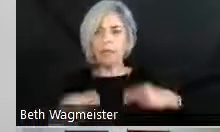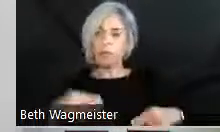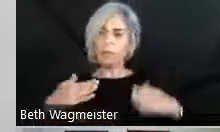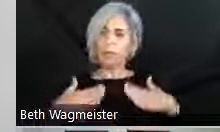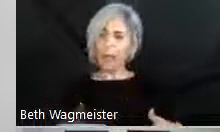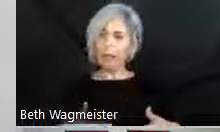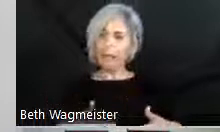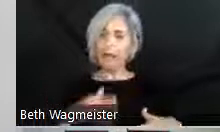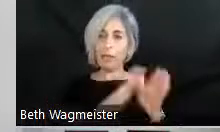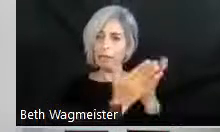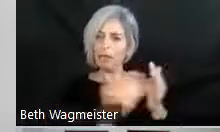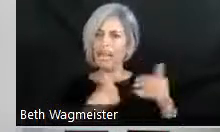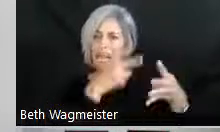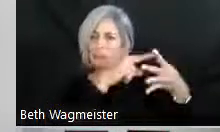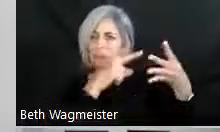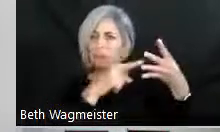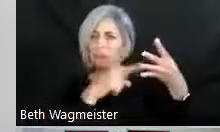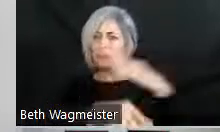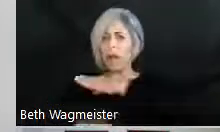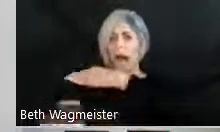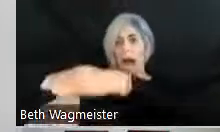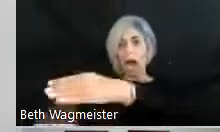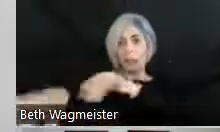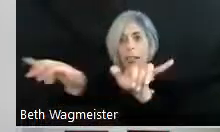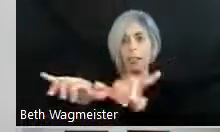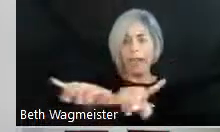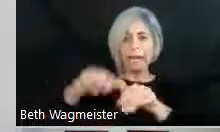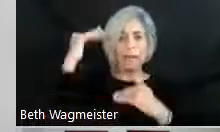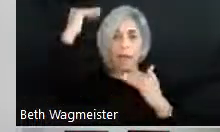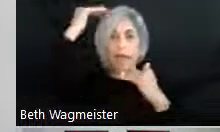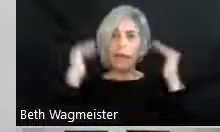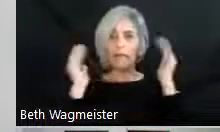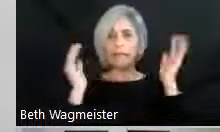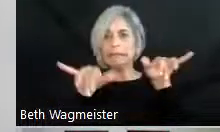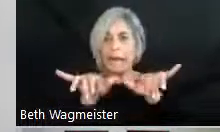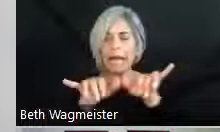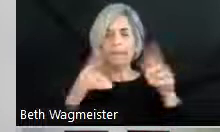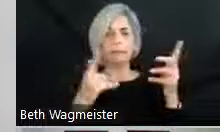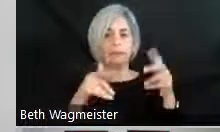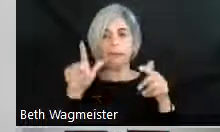everything from arm length to chest size, to head size, leg length and stuff like that.